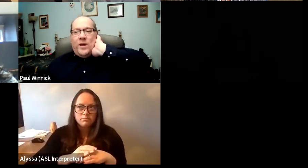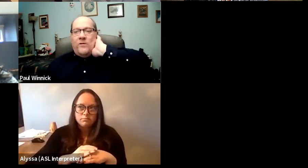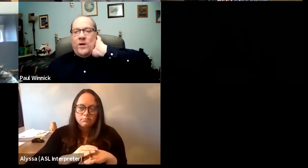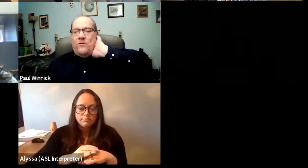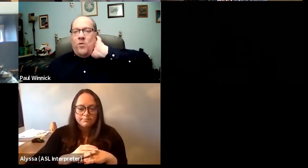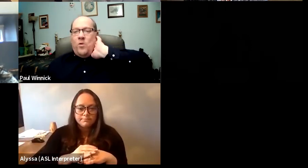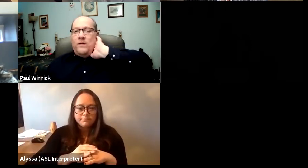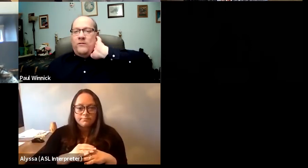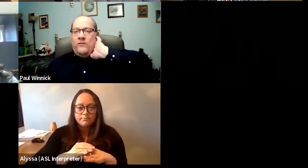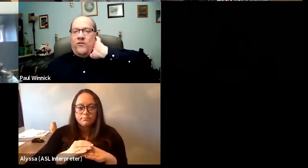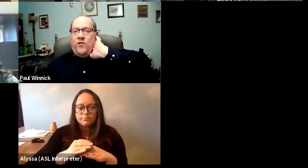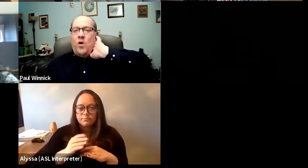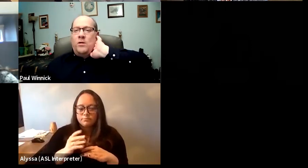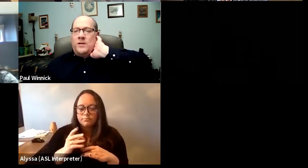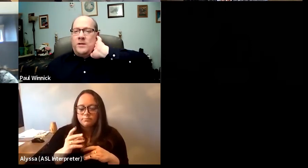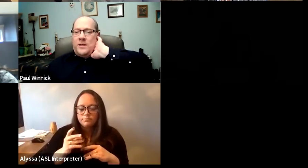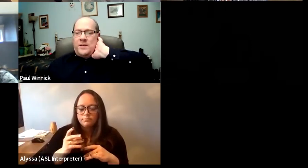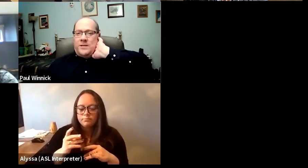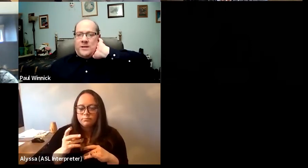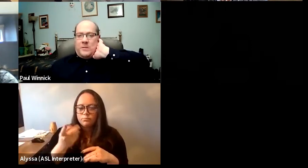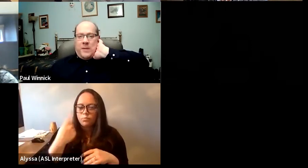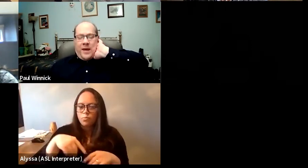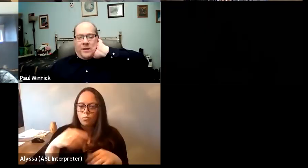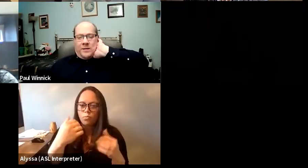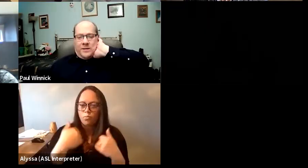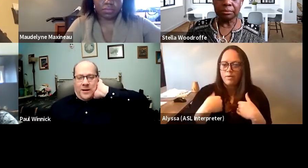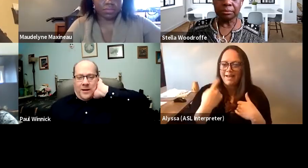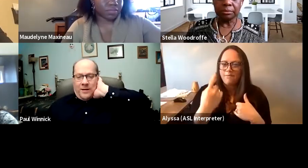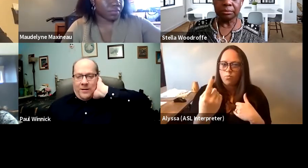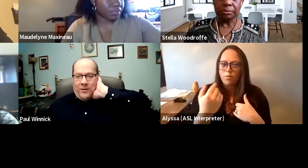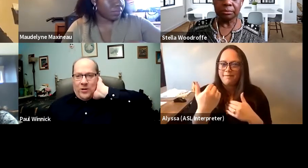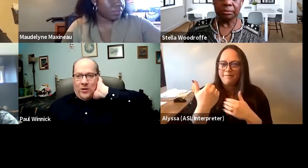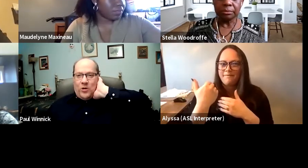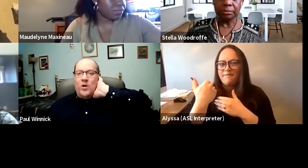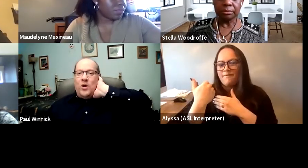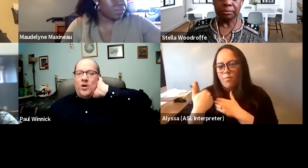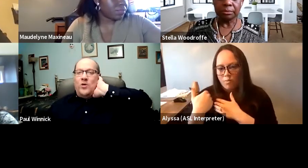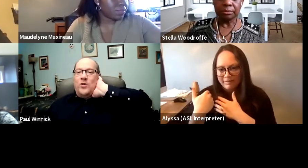have we have one fault is as males, you know, you were